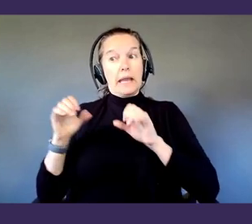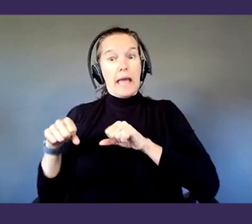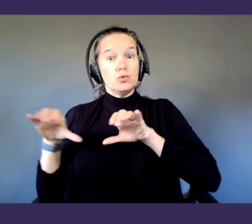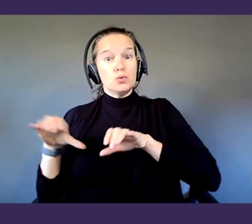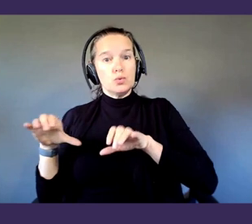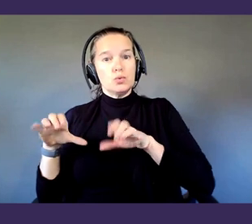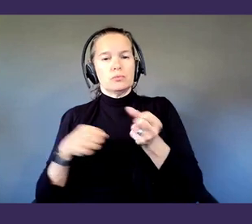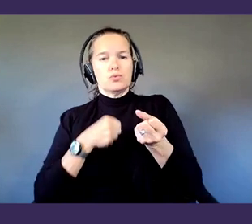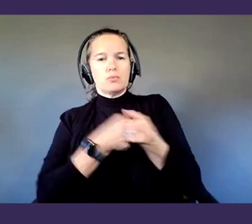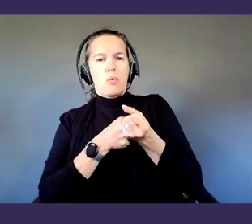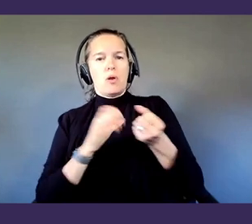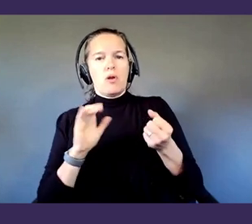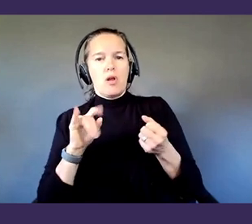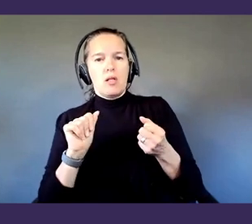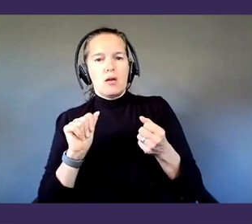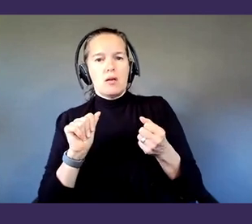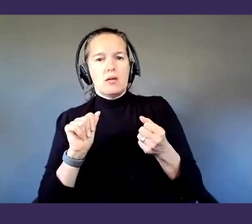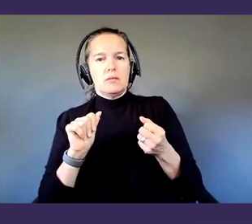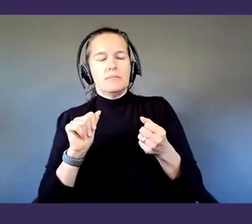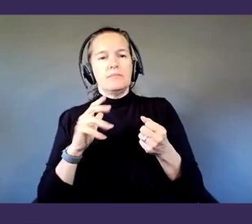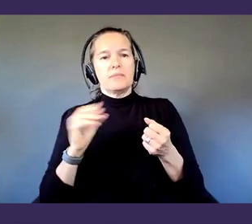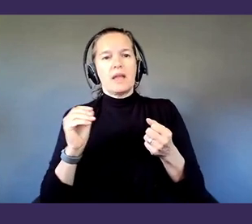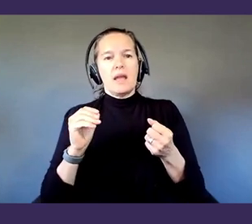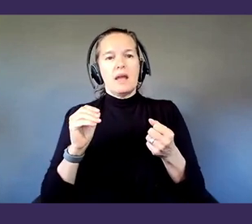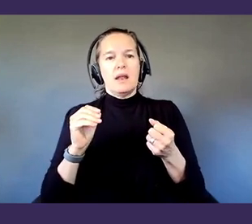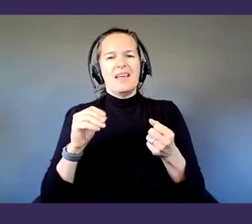and it does cover in eventualities where,